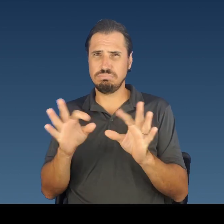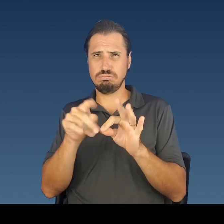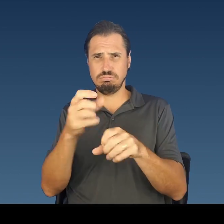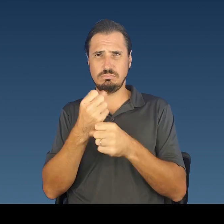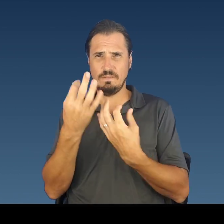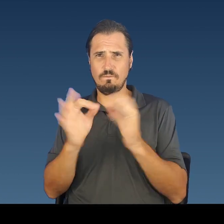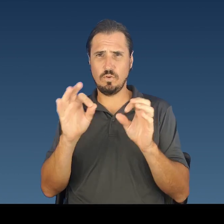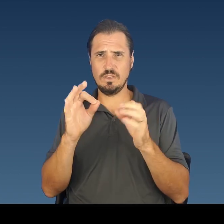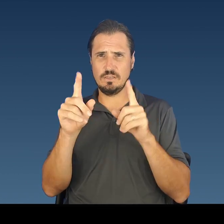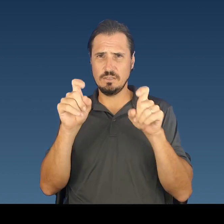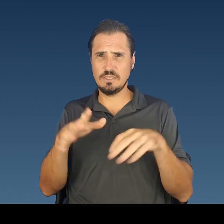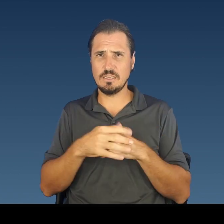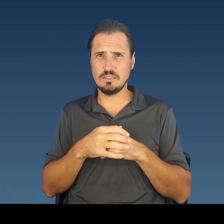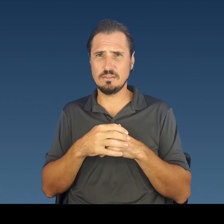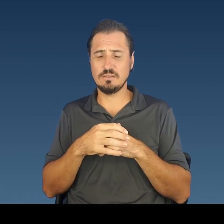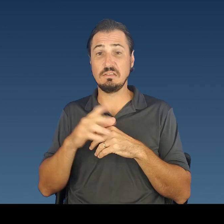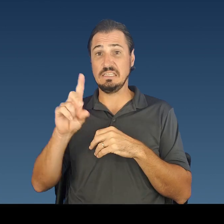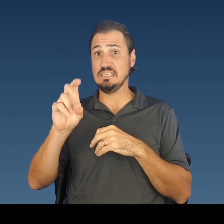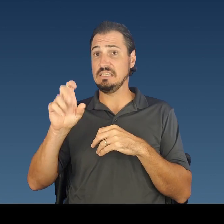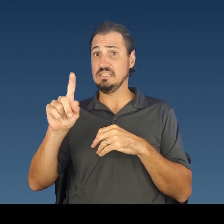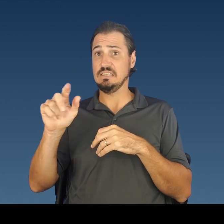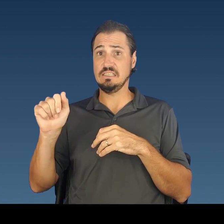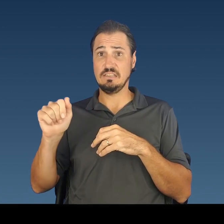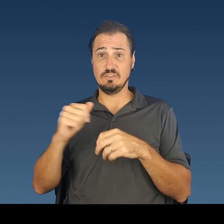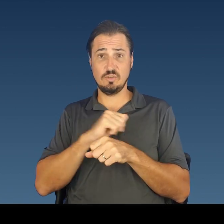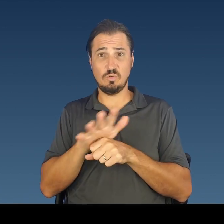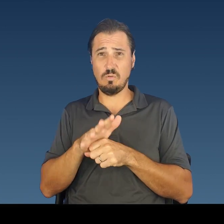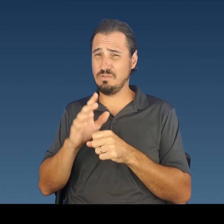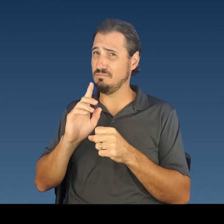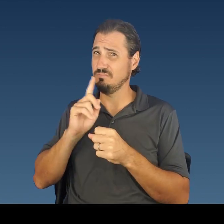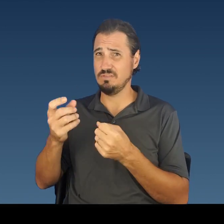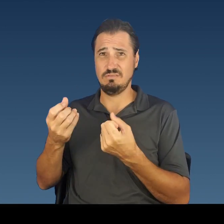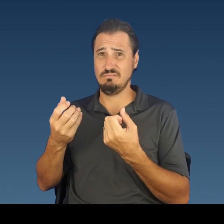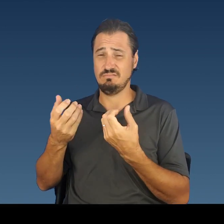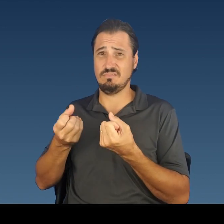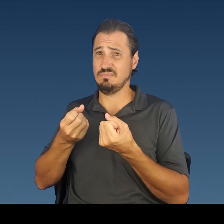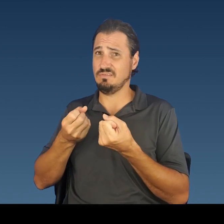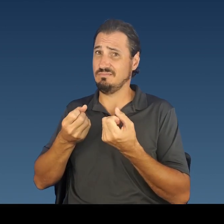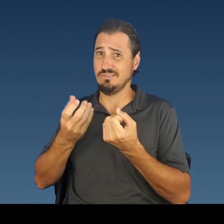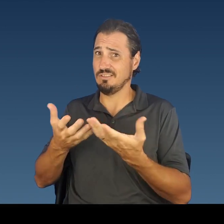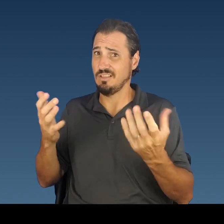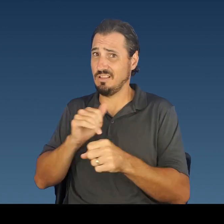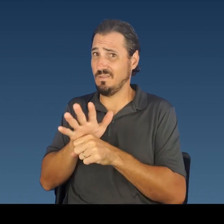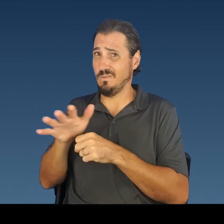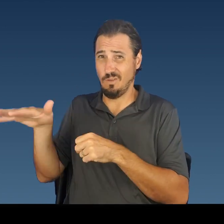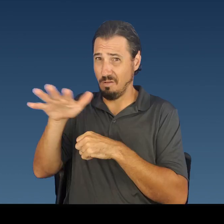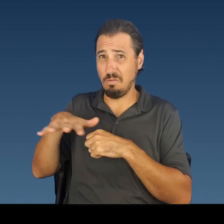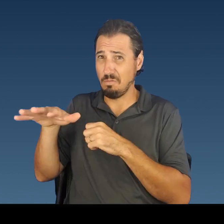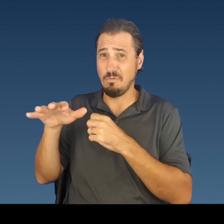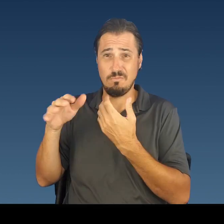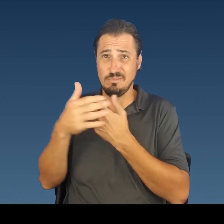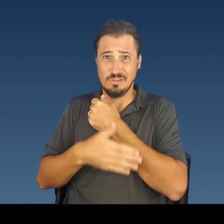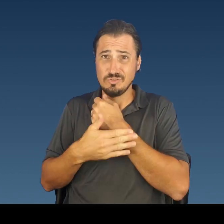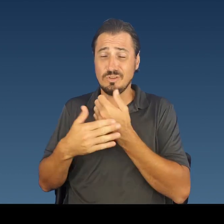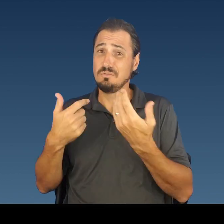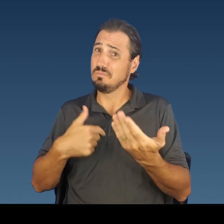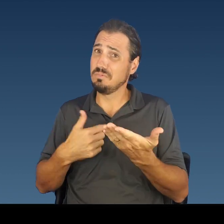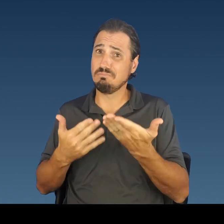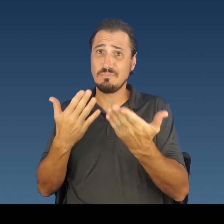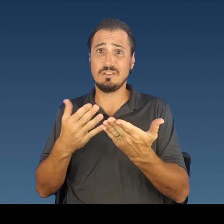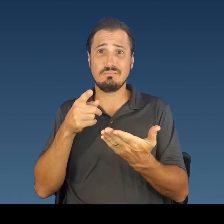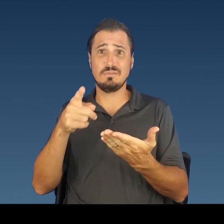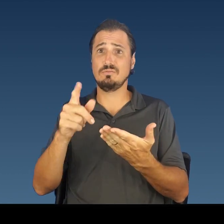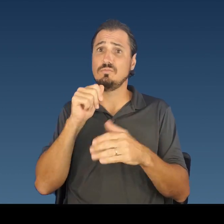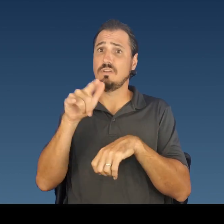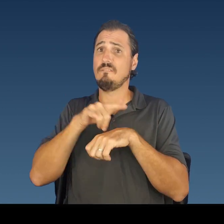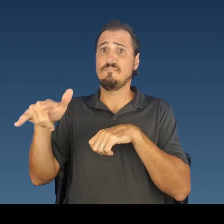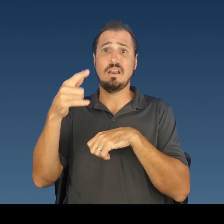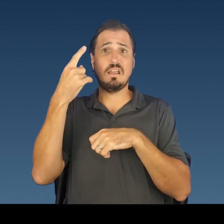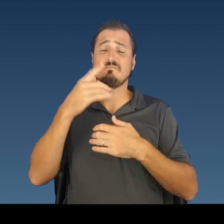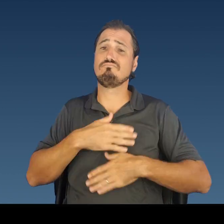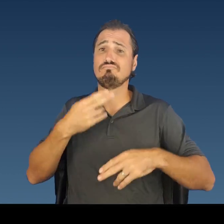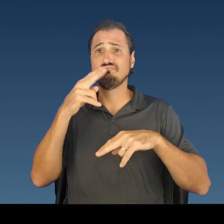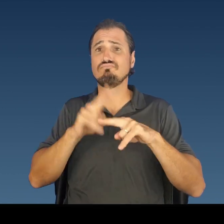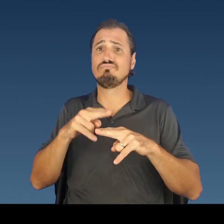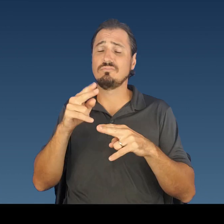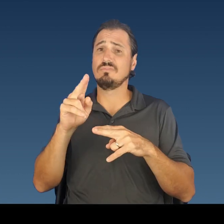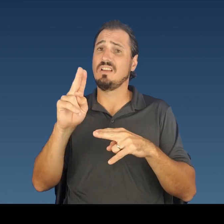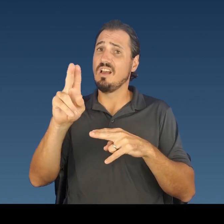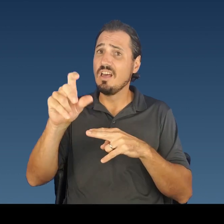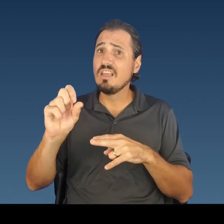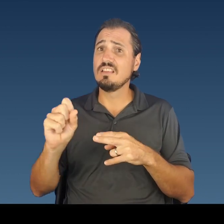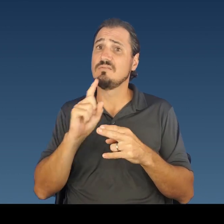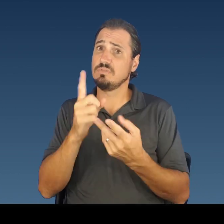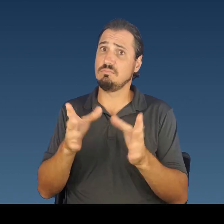With the Delta variant causing a high level of infections on the mainland and statewide, we would recommend postponing non-essential travel - even to neighbor islands - while we endure this